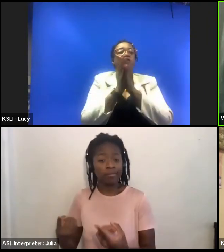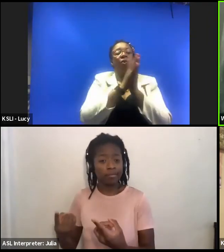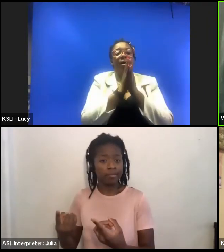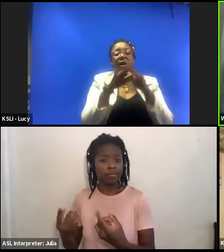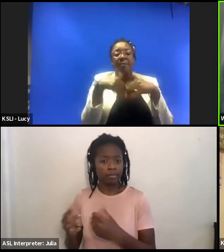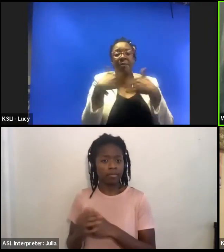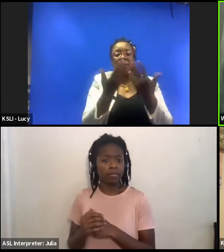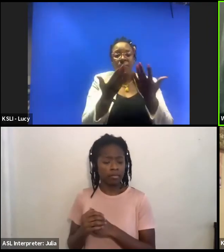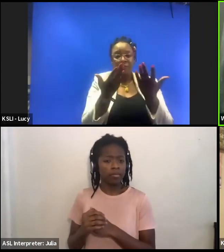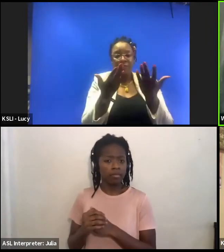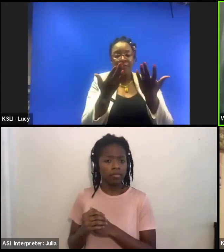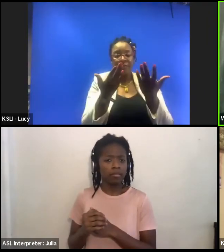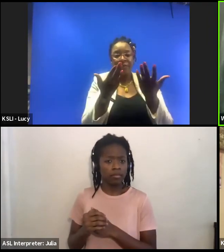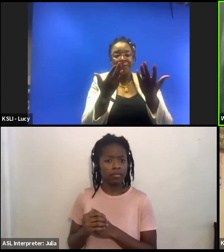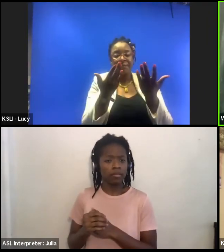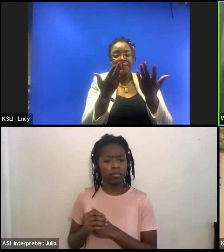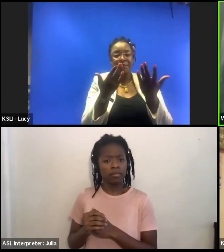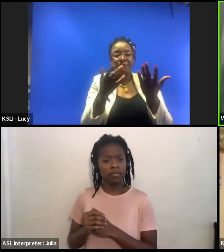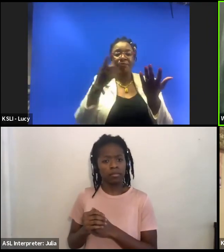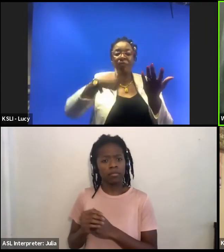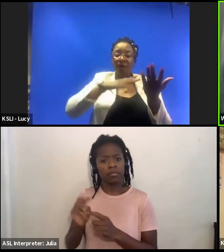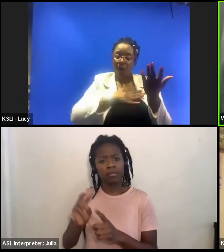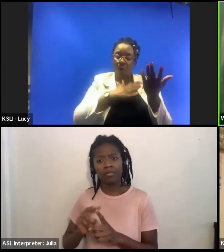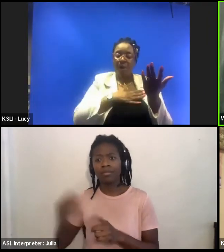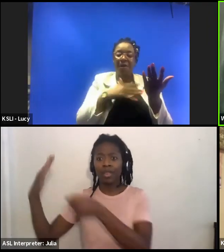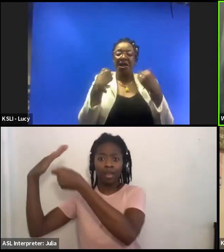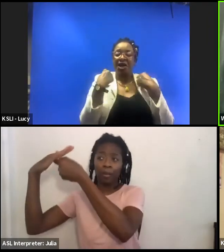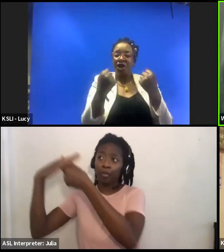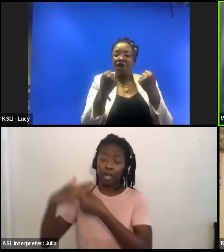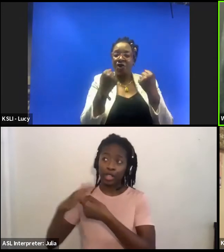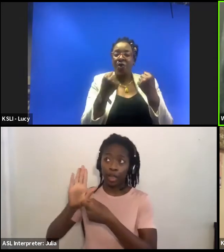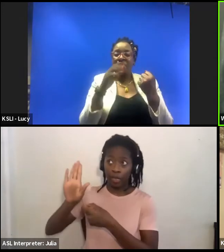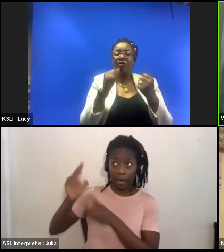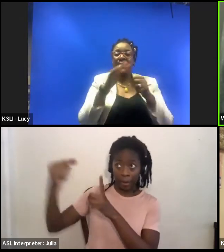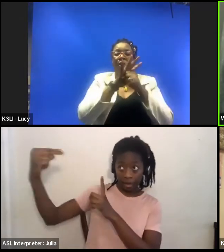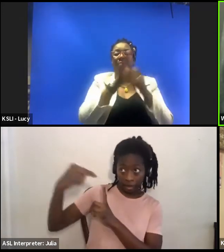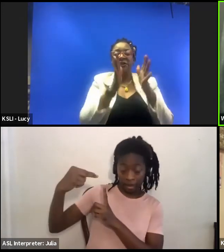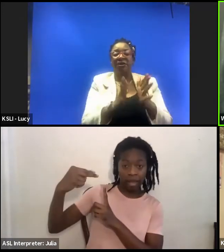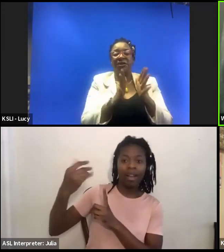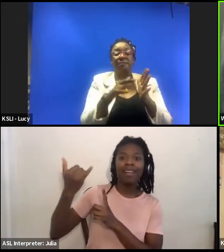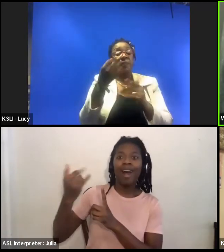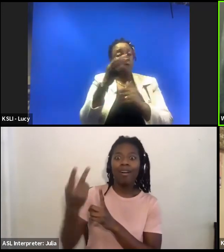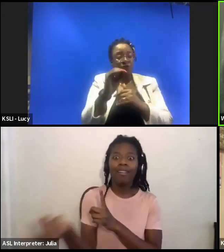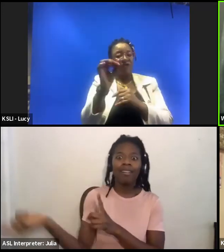about our heroes told from the side of the oppressor, so for the first time we were hearing it from our side.